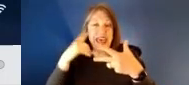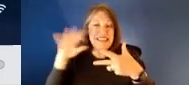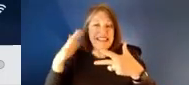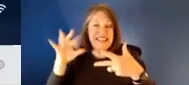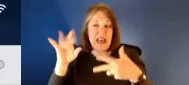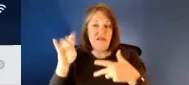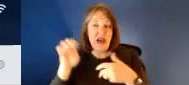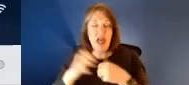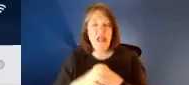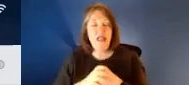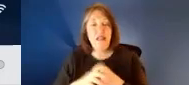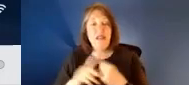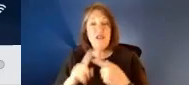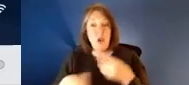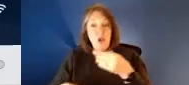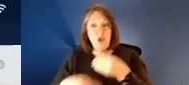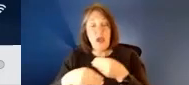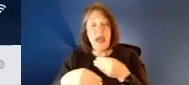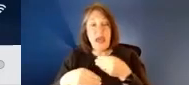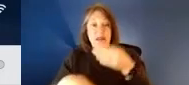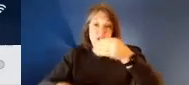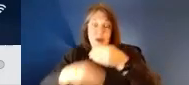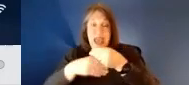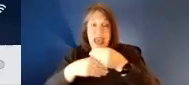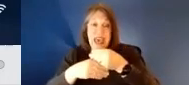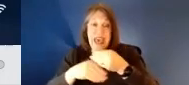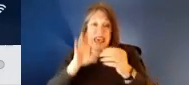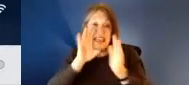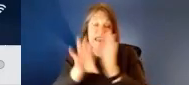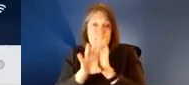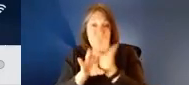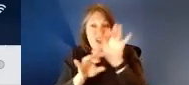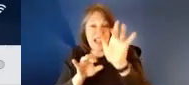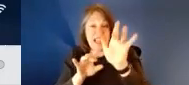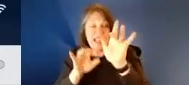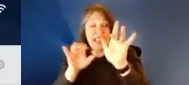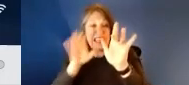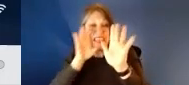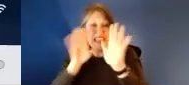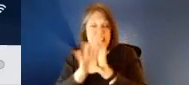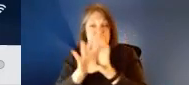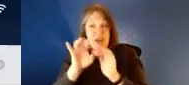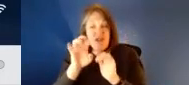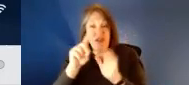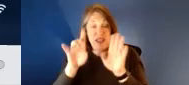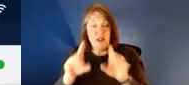06:59:08 So to add images, you click here. The image field opens, and again, you just